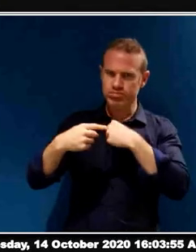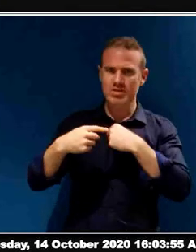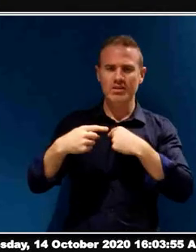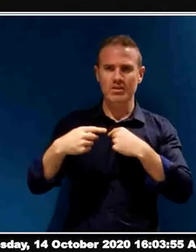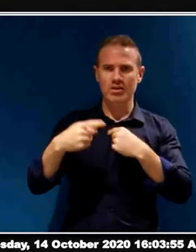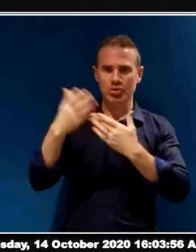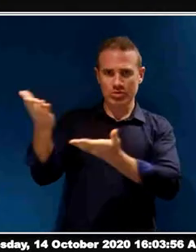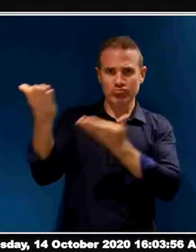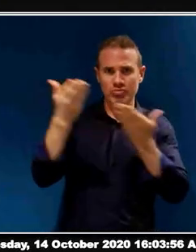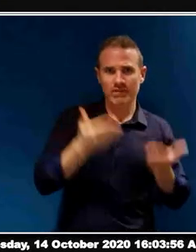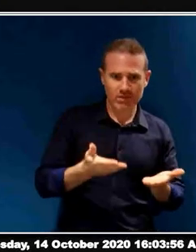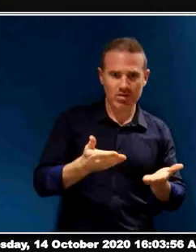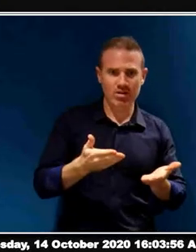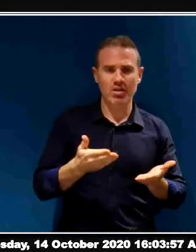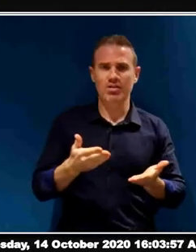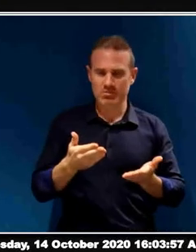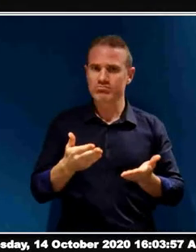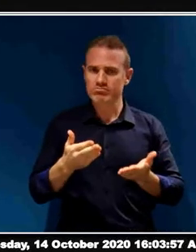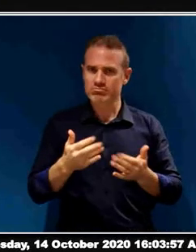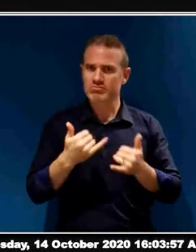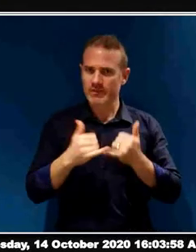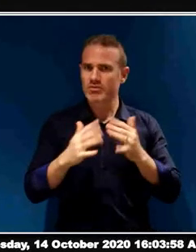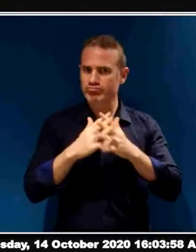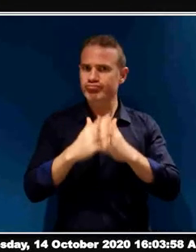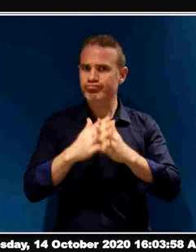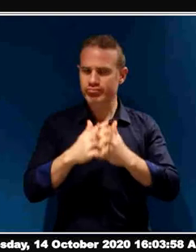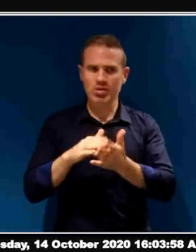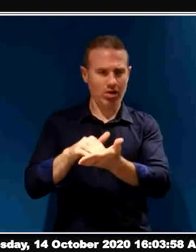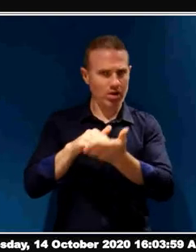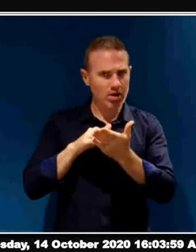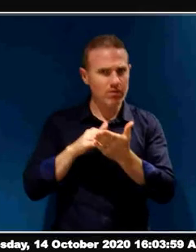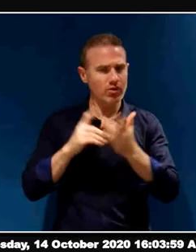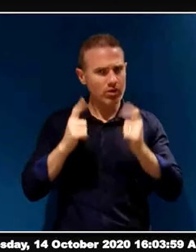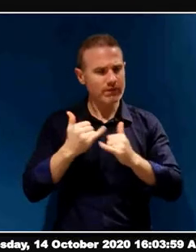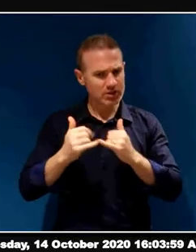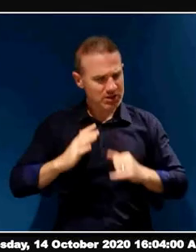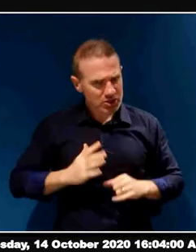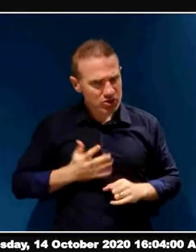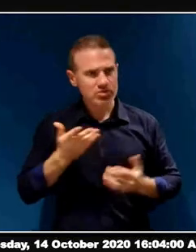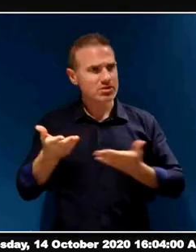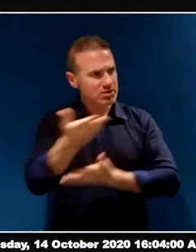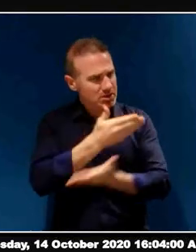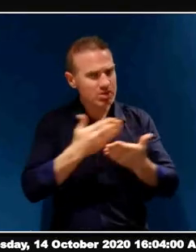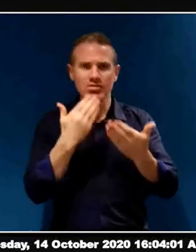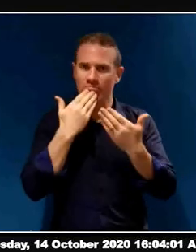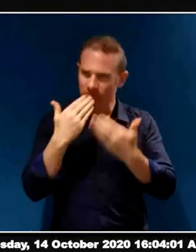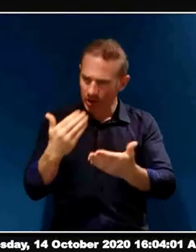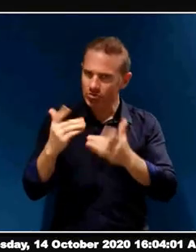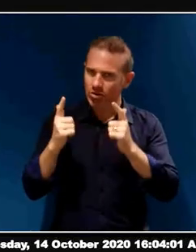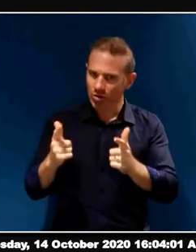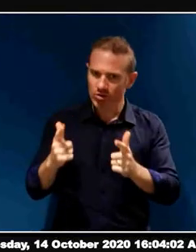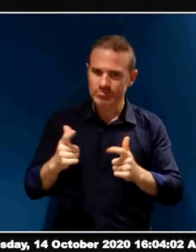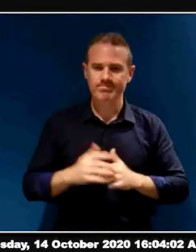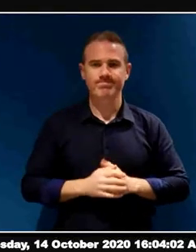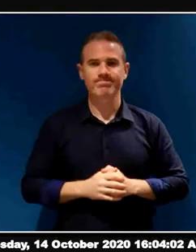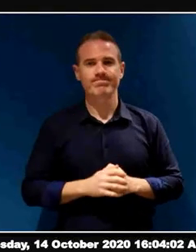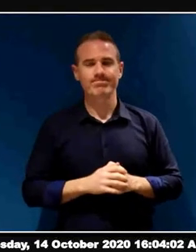It has been very a helpful, very interesting discussion. Thank you very much. I appreciate the opportunity. Thank you.